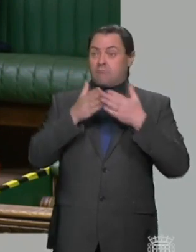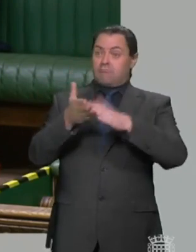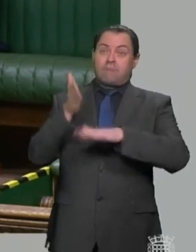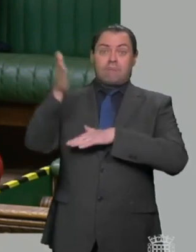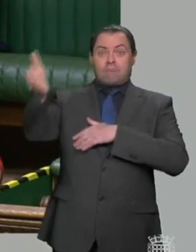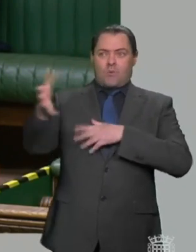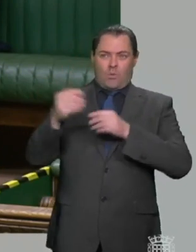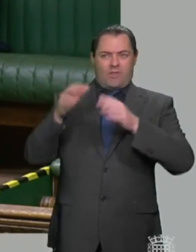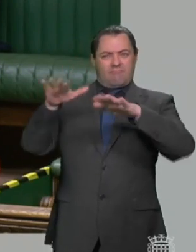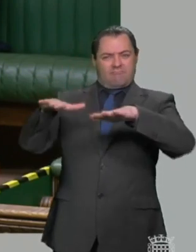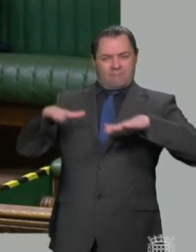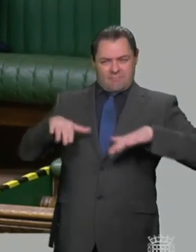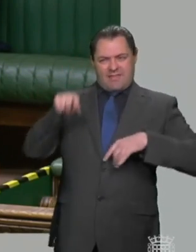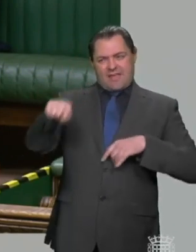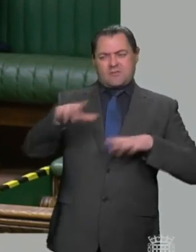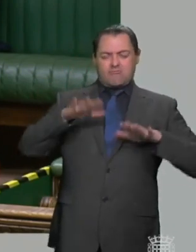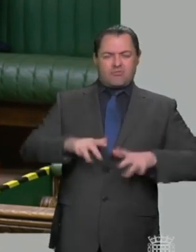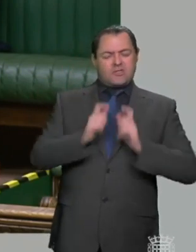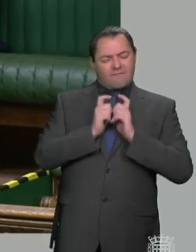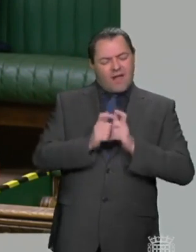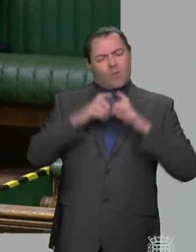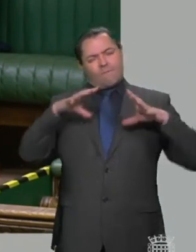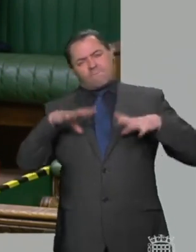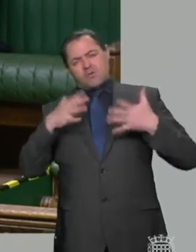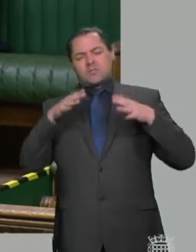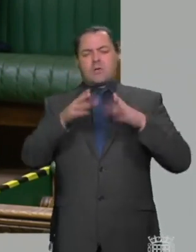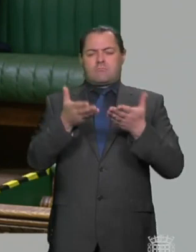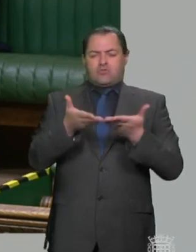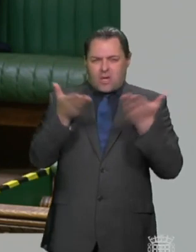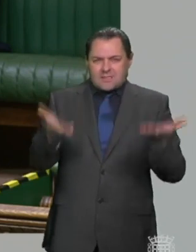carries the British values of freedom, justice and democracy, so can my right hon. Friend tell